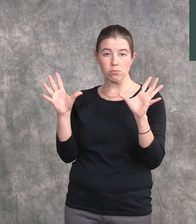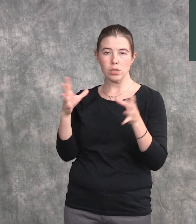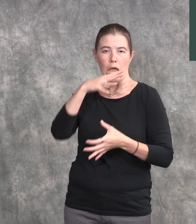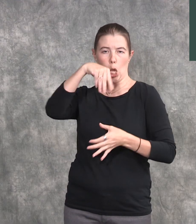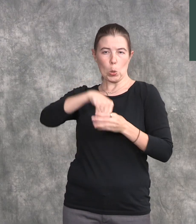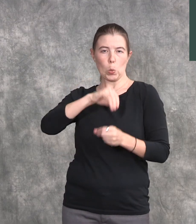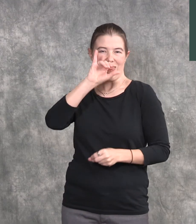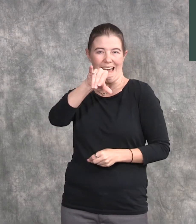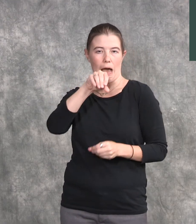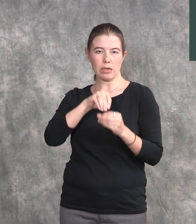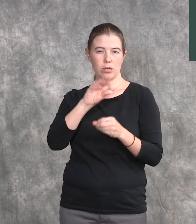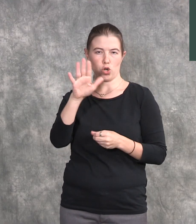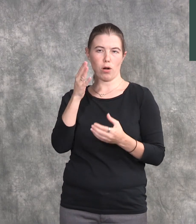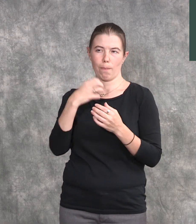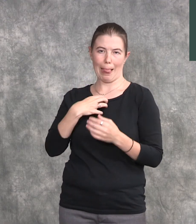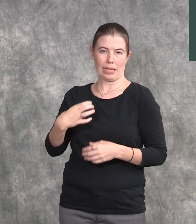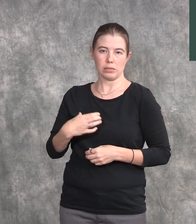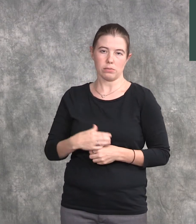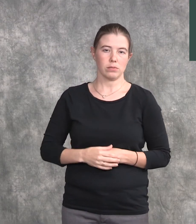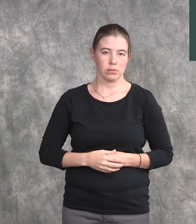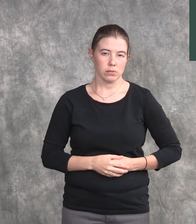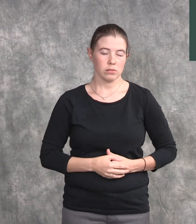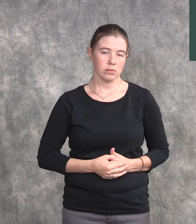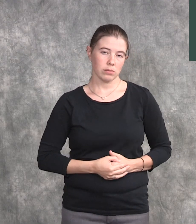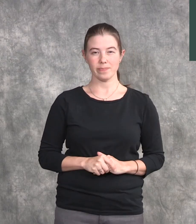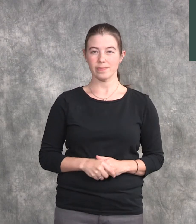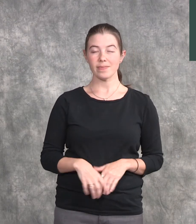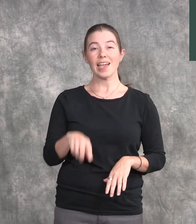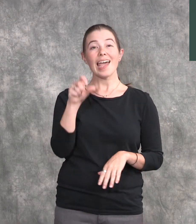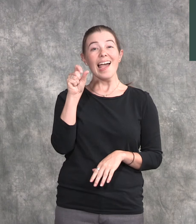clearly, include that in your complaint.